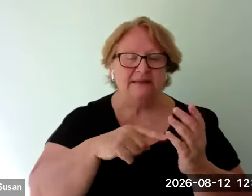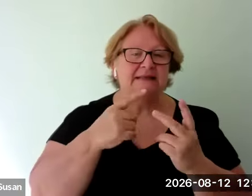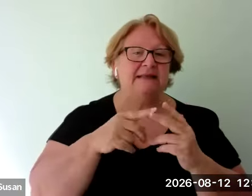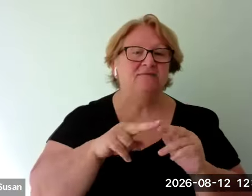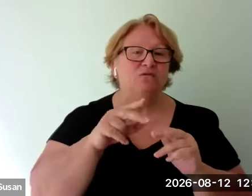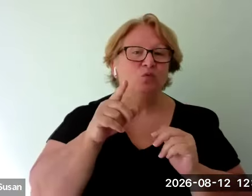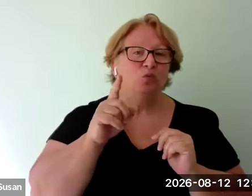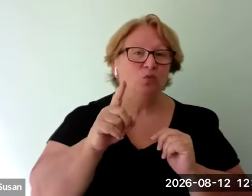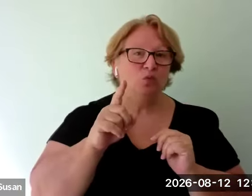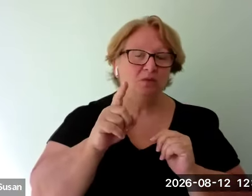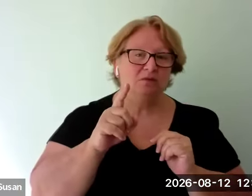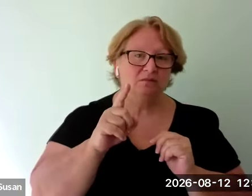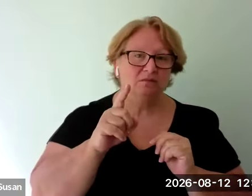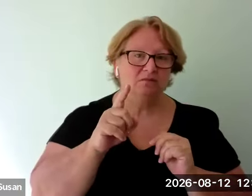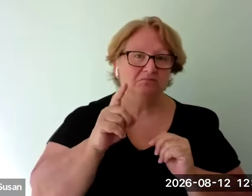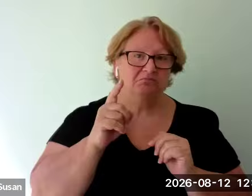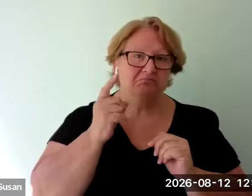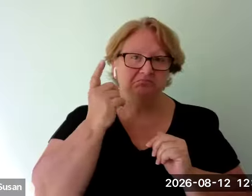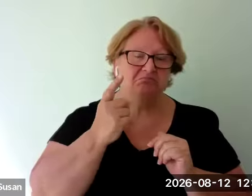form without actually starting an application. However, I do